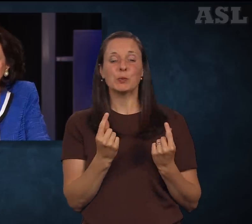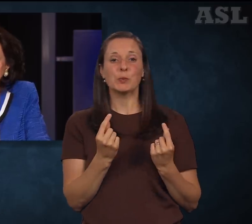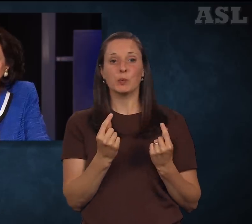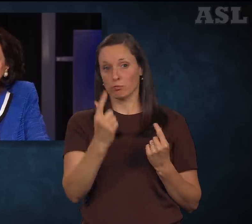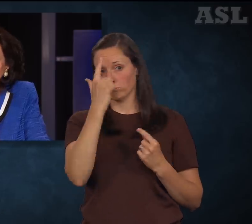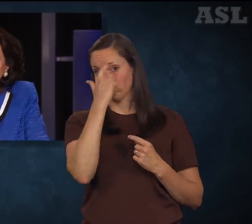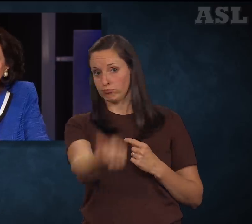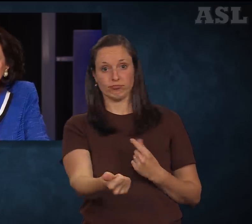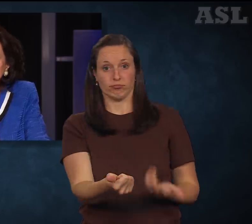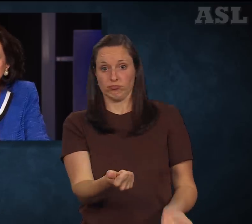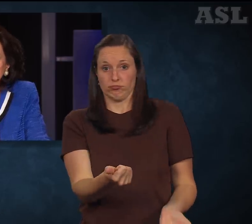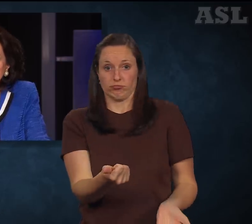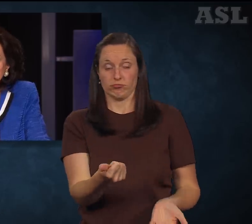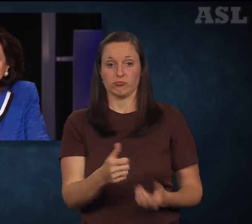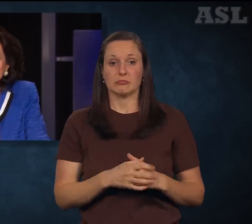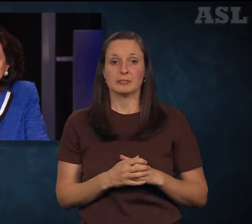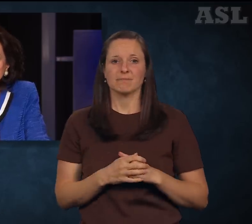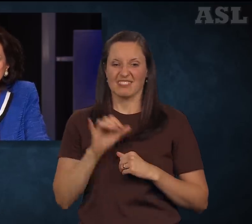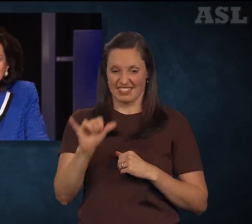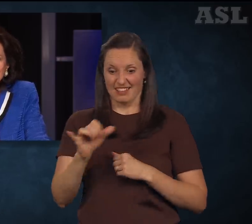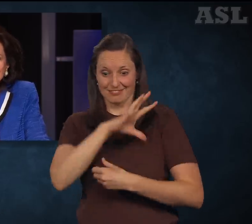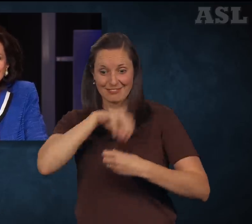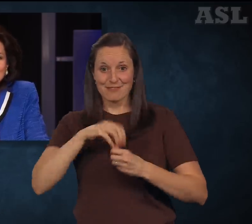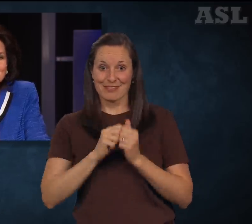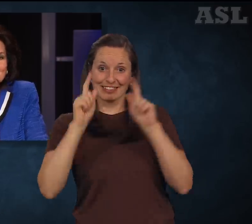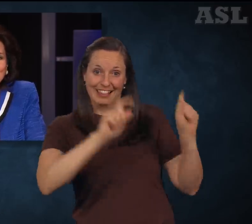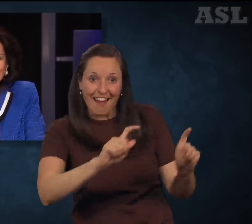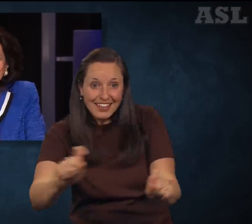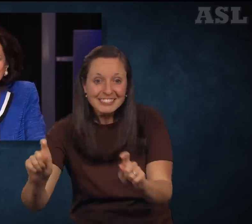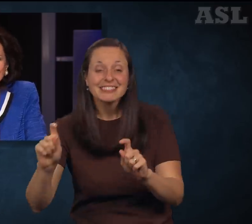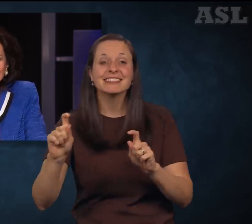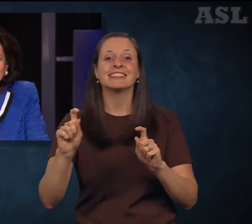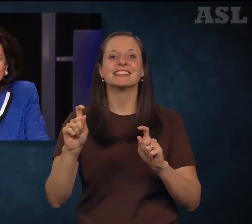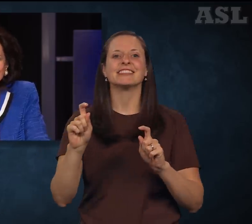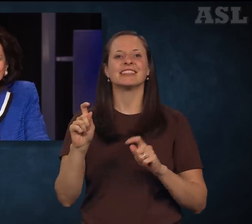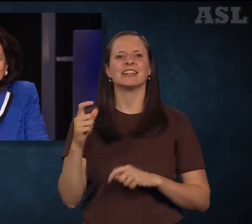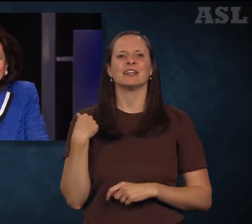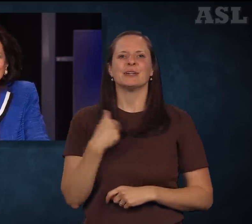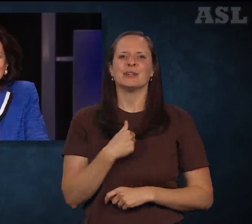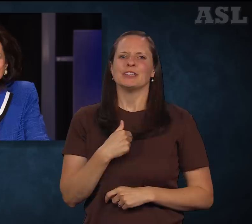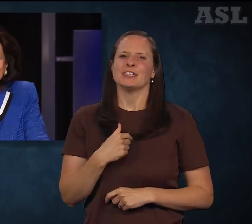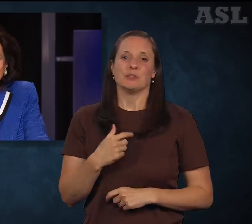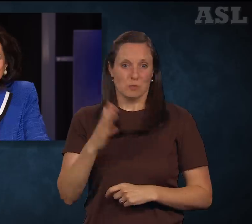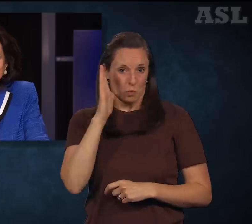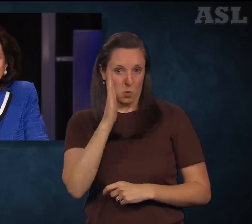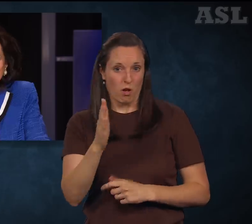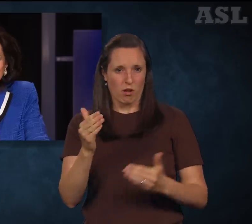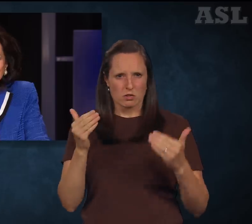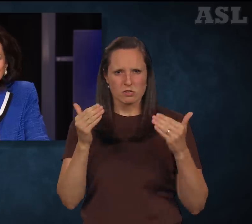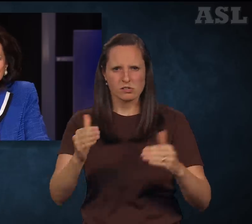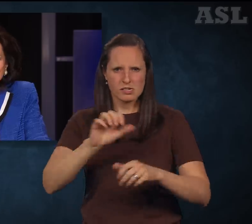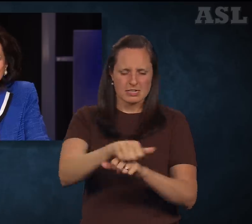IS ACTUALLY PART OF OUR TESTING. THE CHOICE IS YOURS AND MINE.